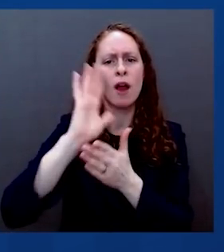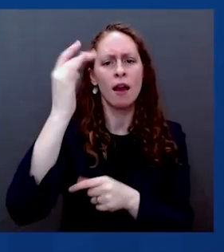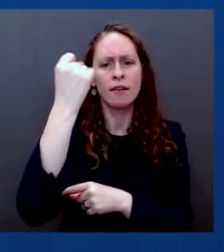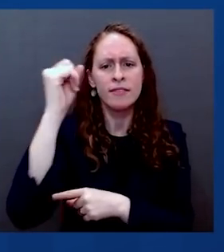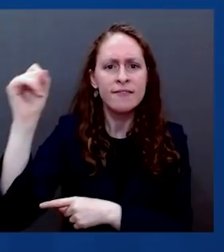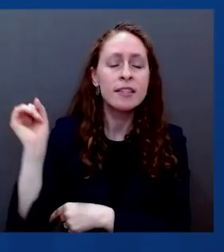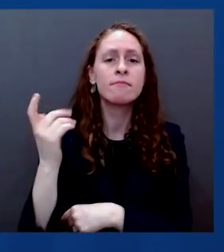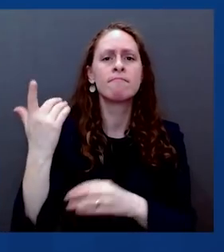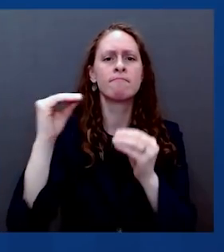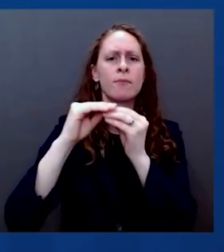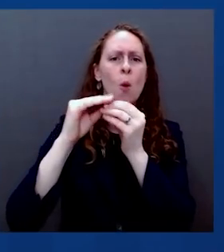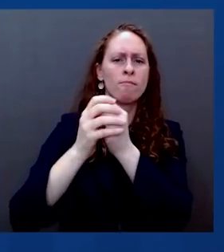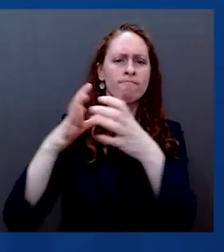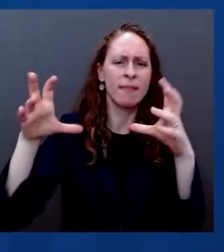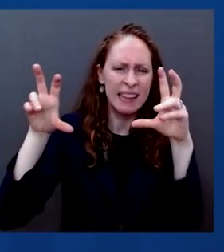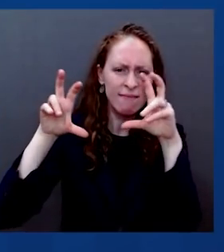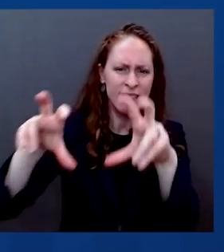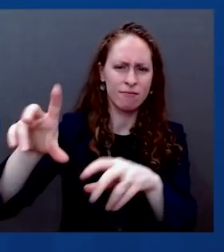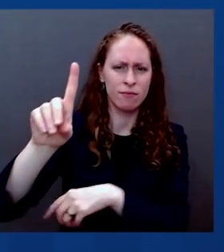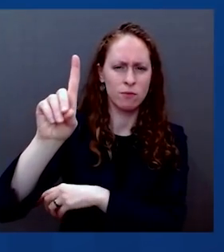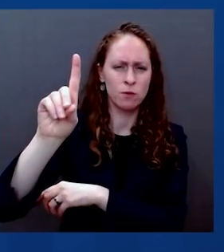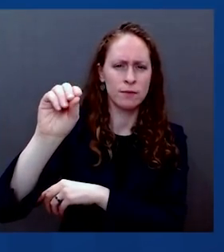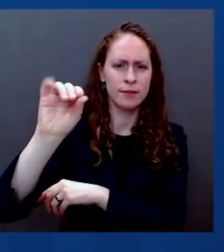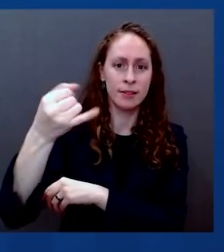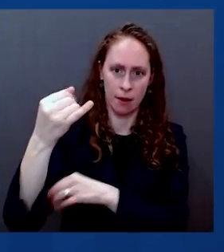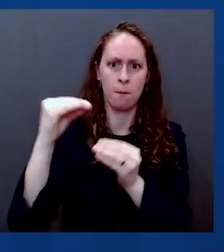And today, we call on Congress to get done